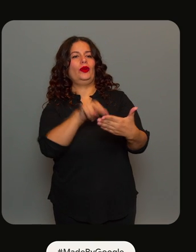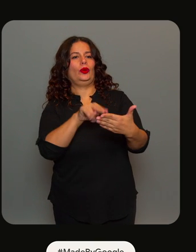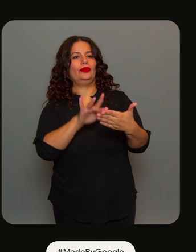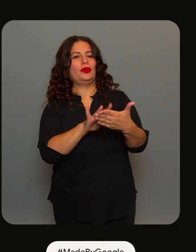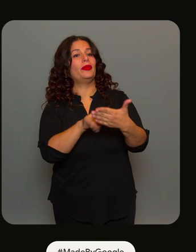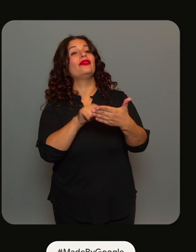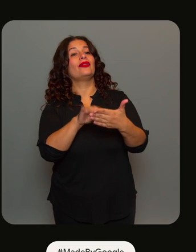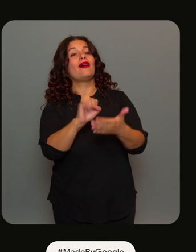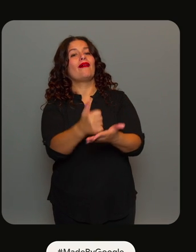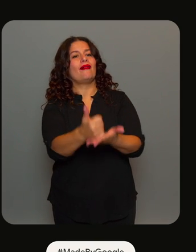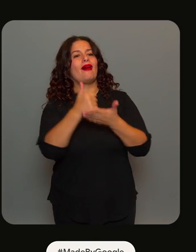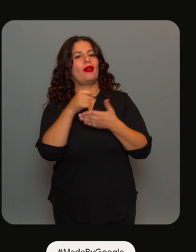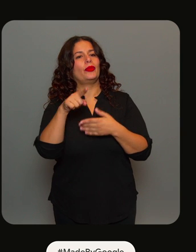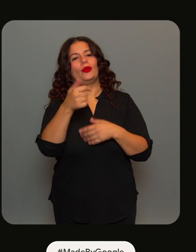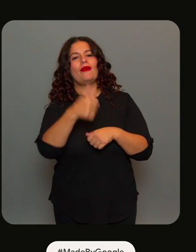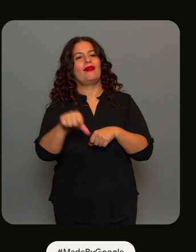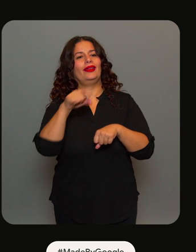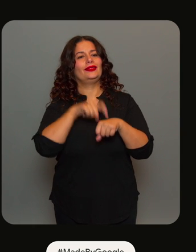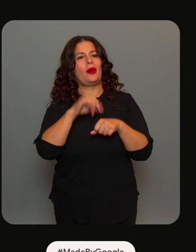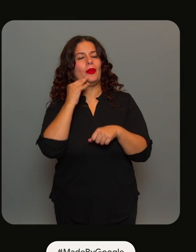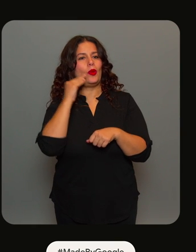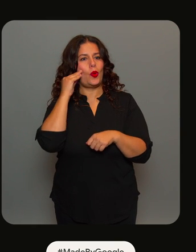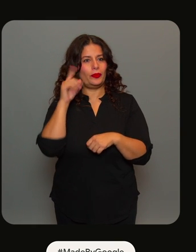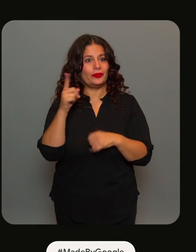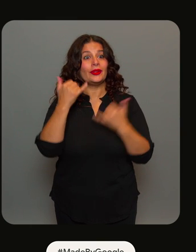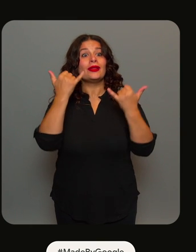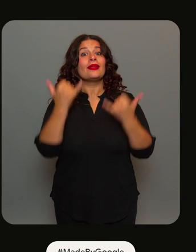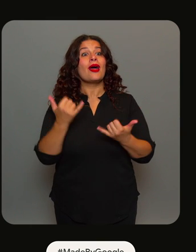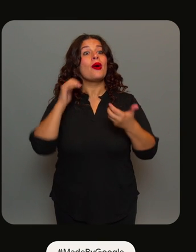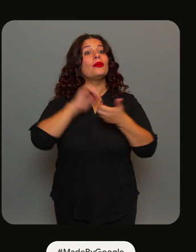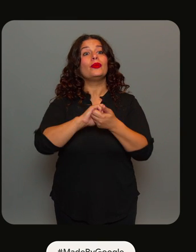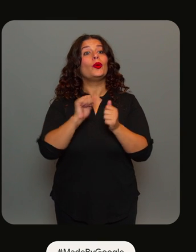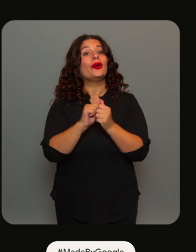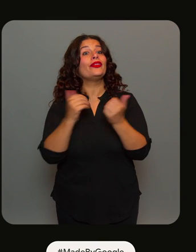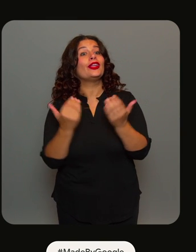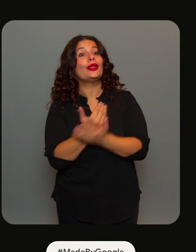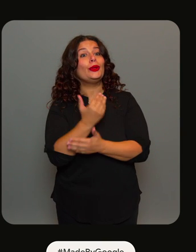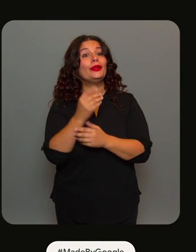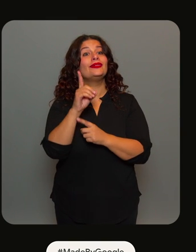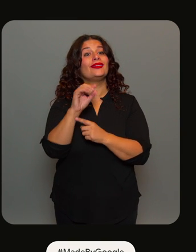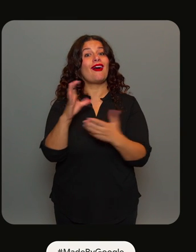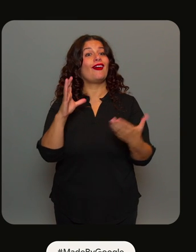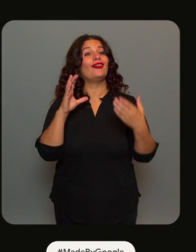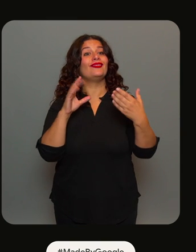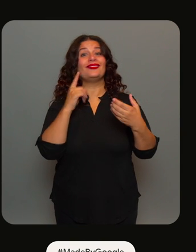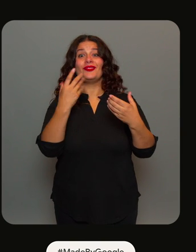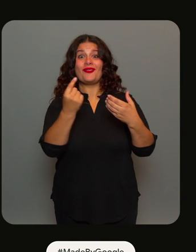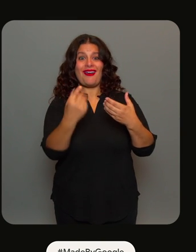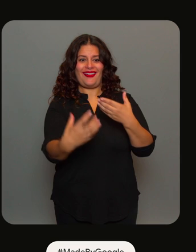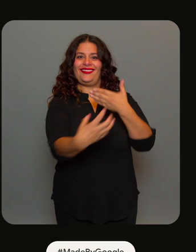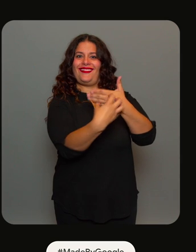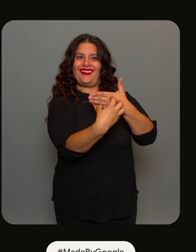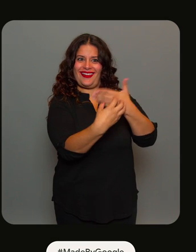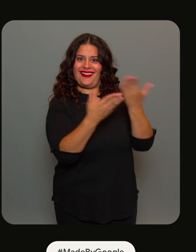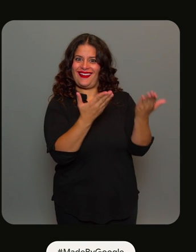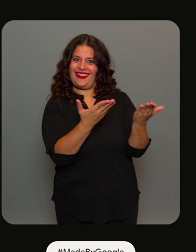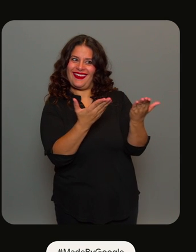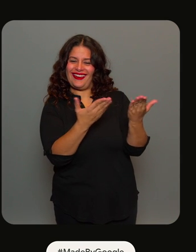in your home by pairing it with a new Charging Speaker Dock. Ta-da! Let's take a moment!